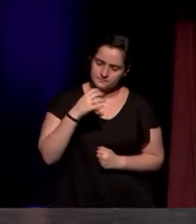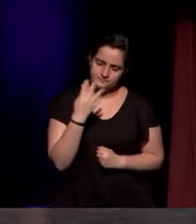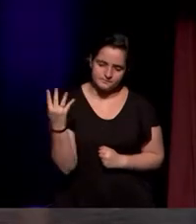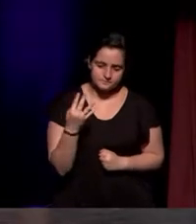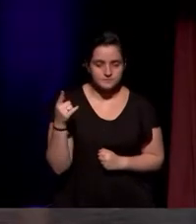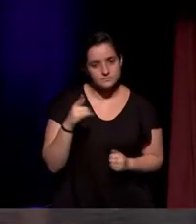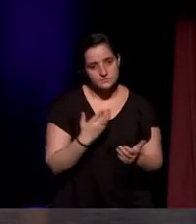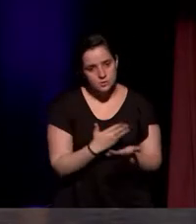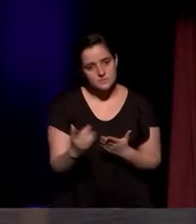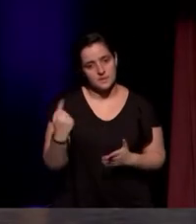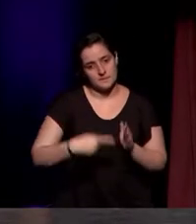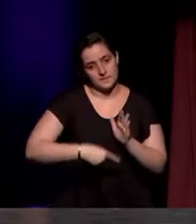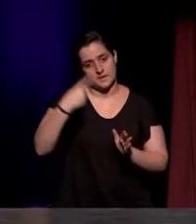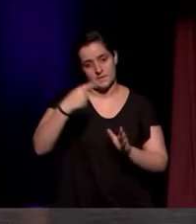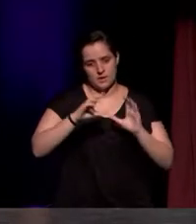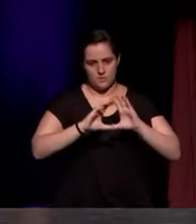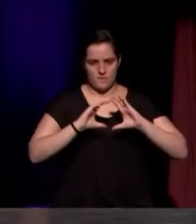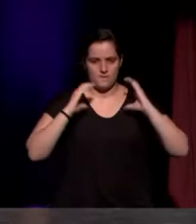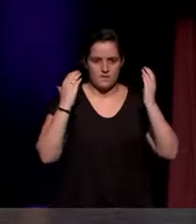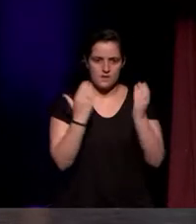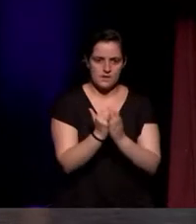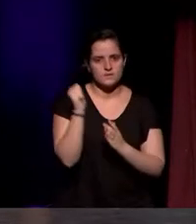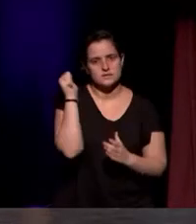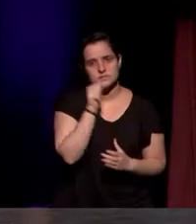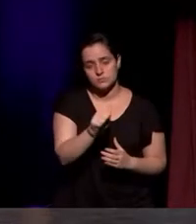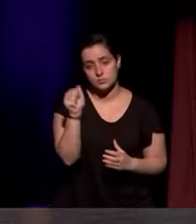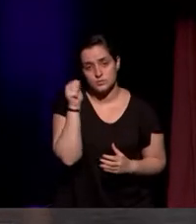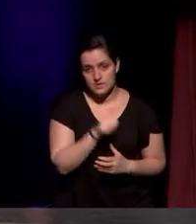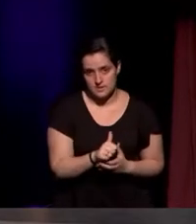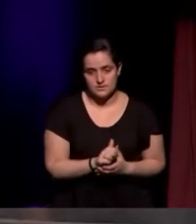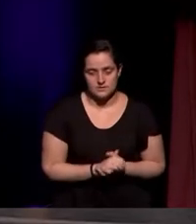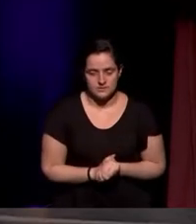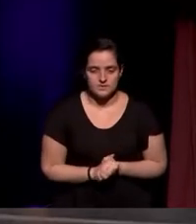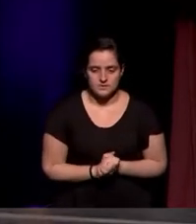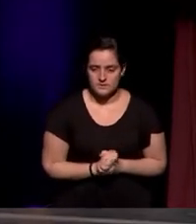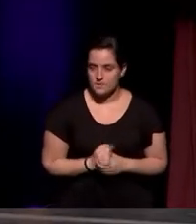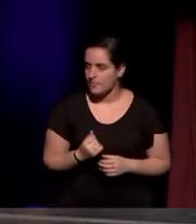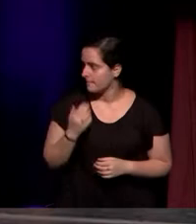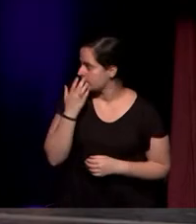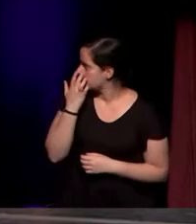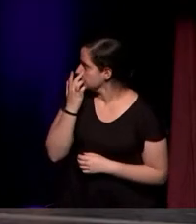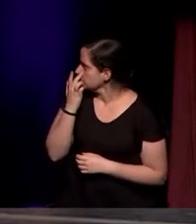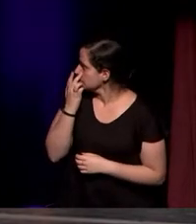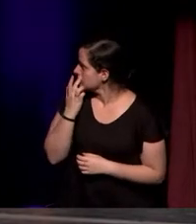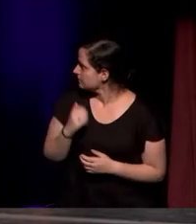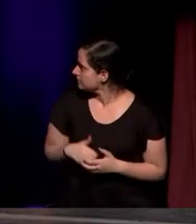Conference of Women in Cairo, then this moment will be too…